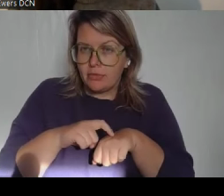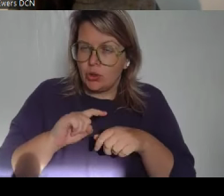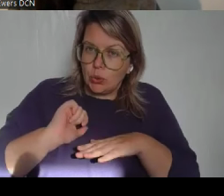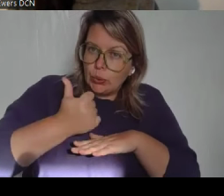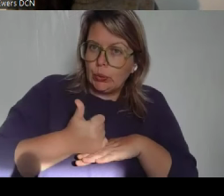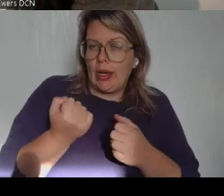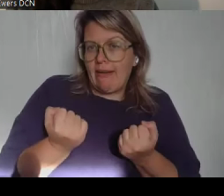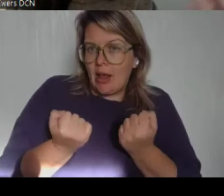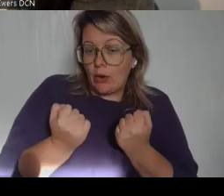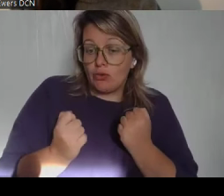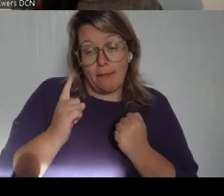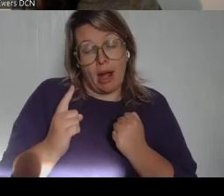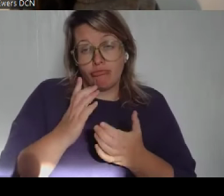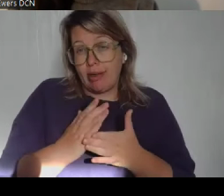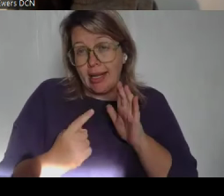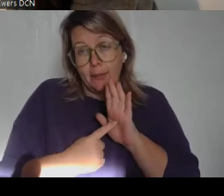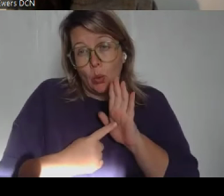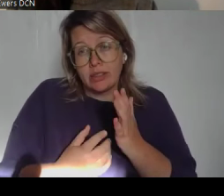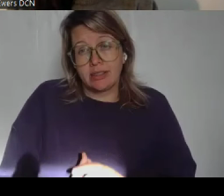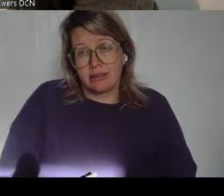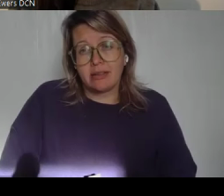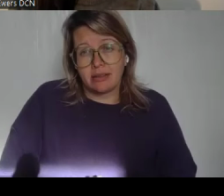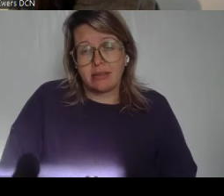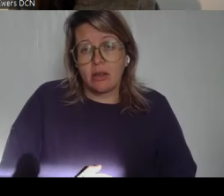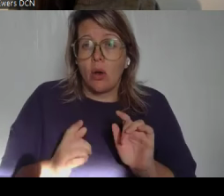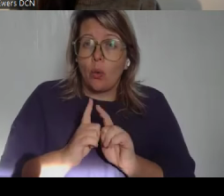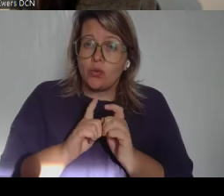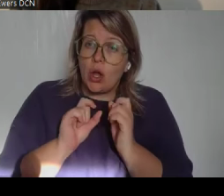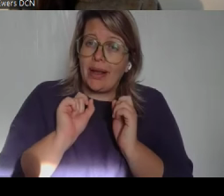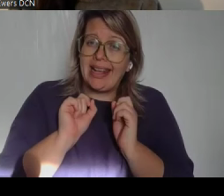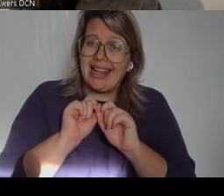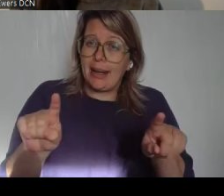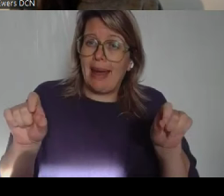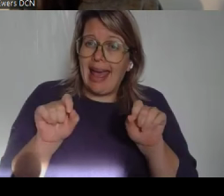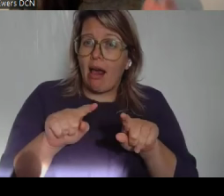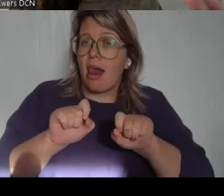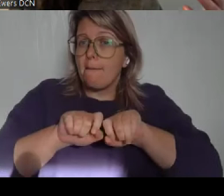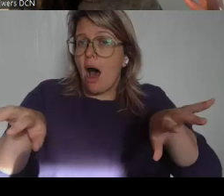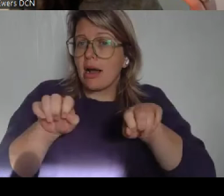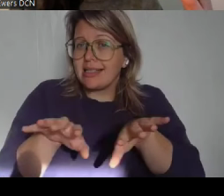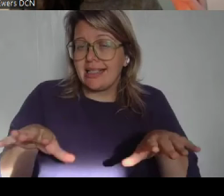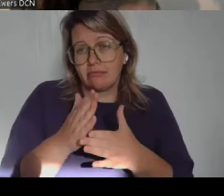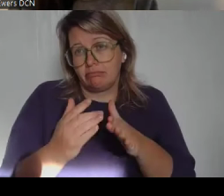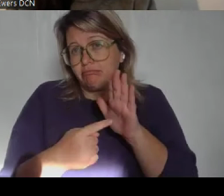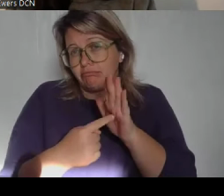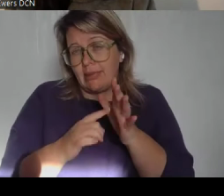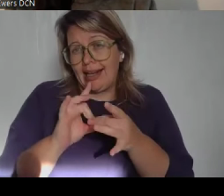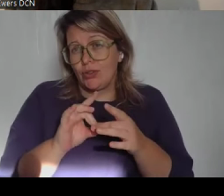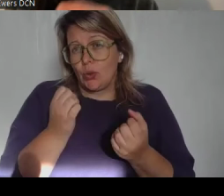but it is key and it is one of the strengths of email marketing. I'm conscious of time,